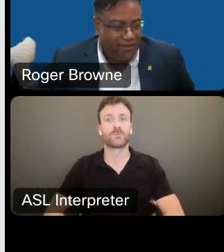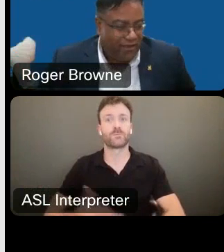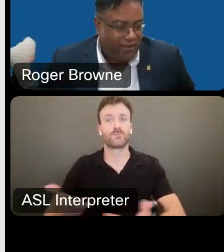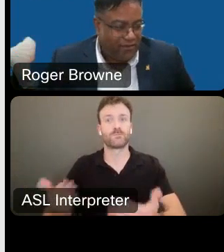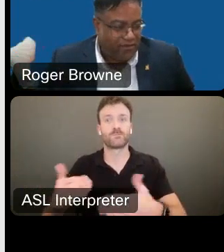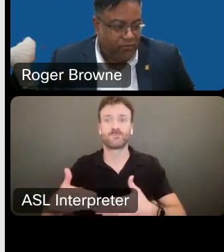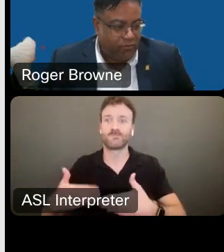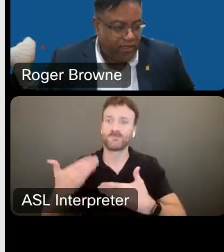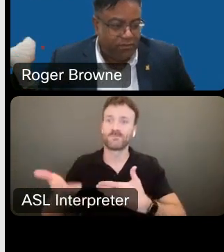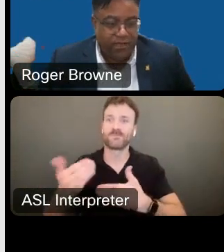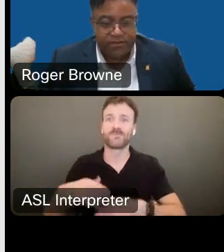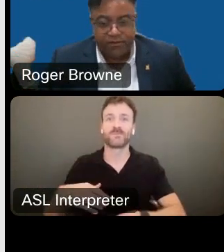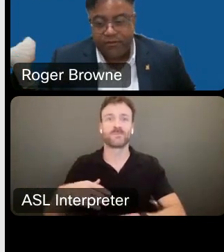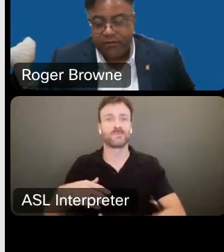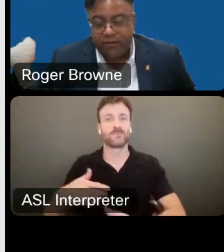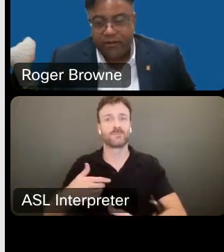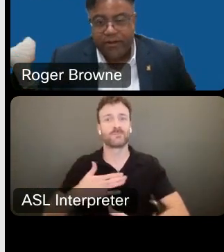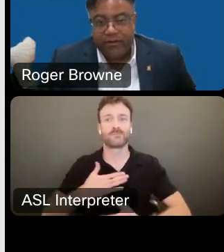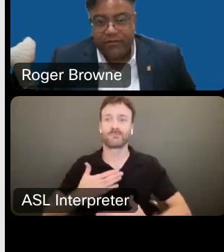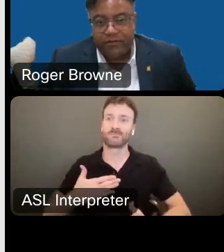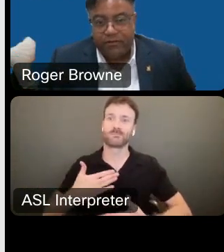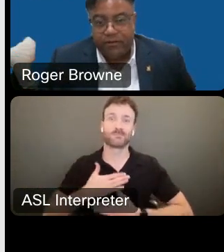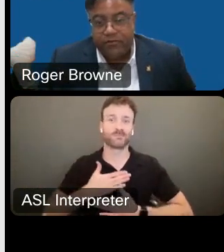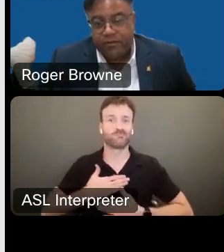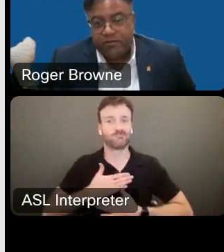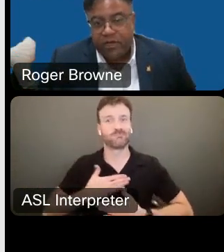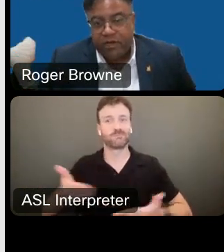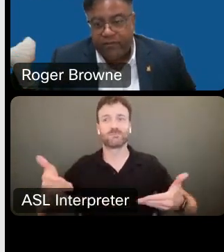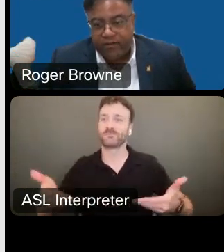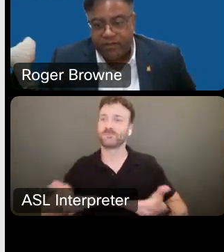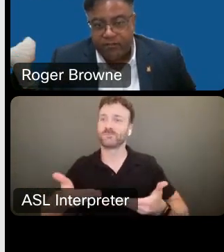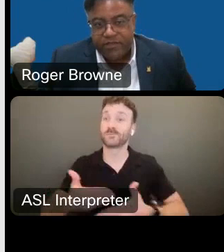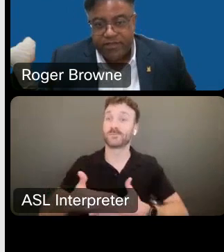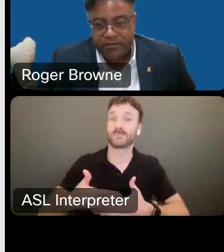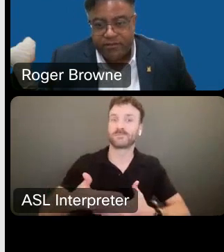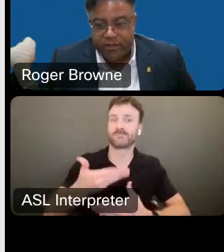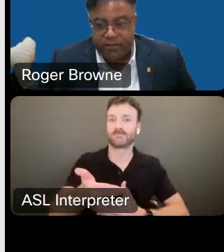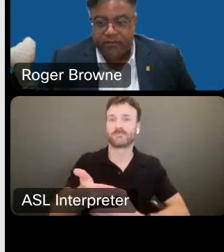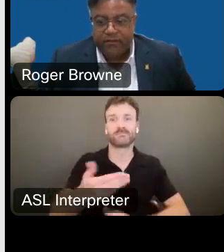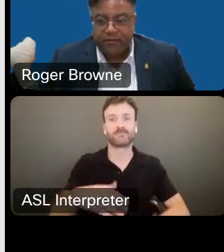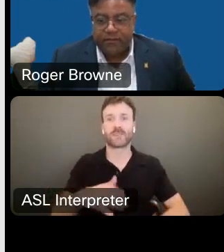it gives me great pleasure to introduce one of our very distinguished guests here tonight.